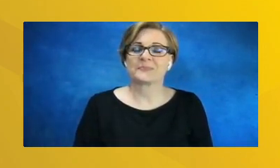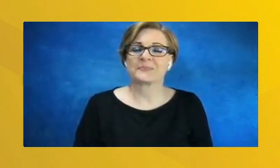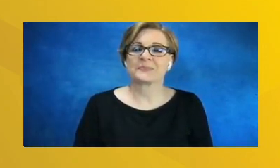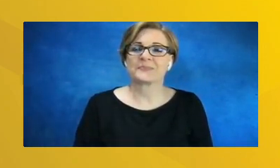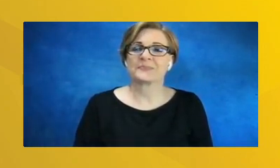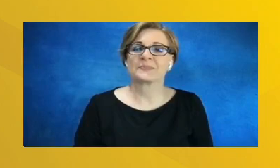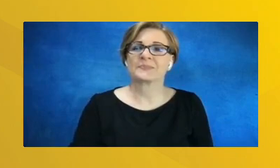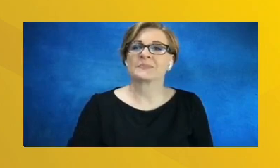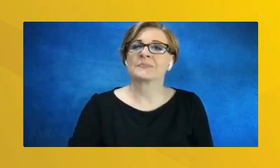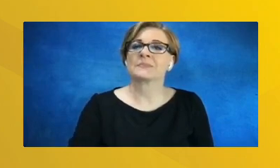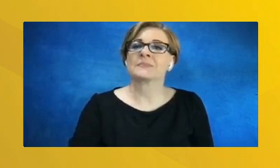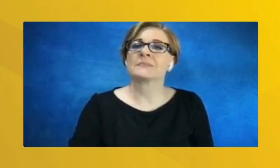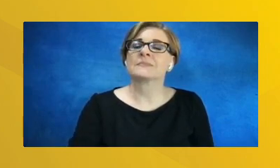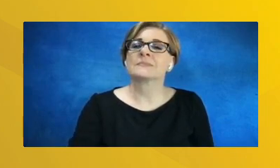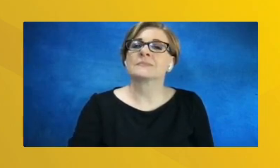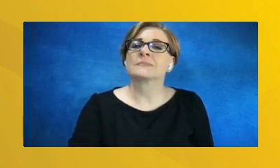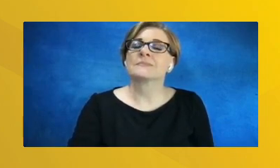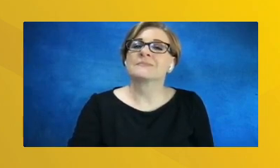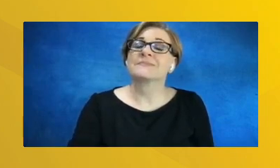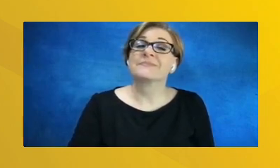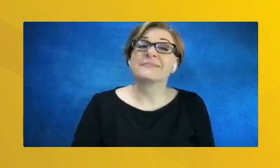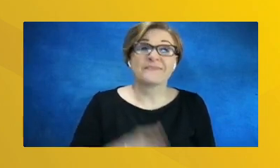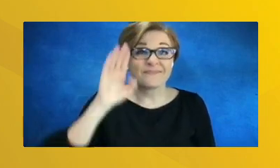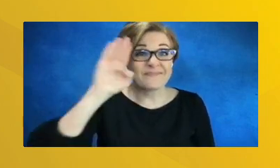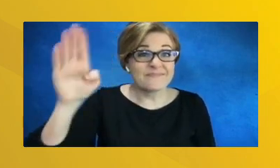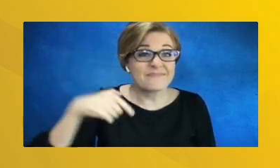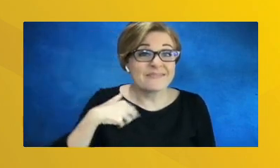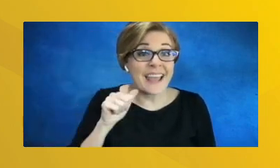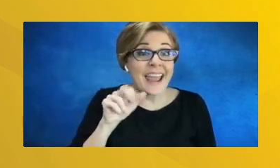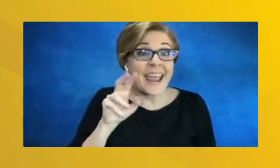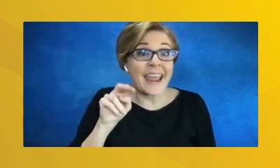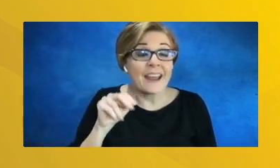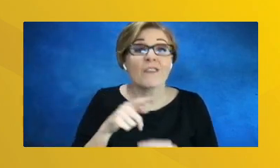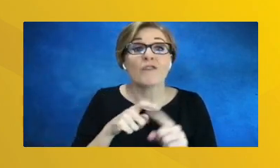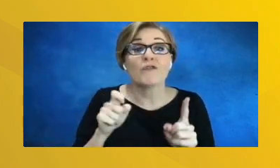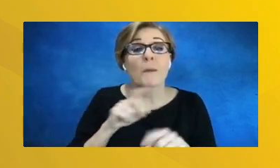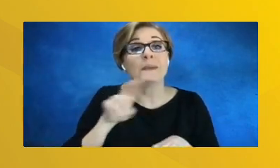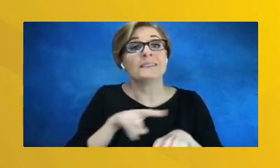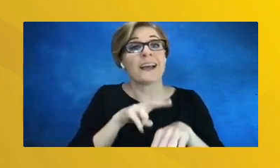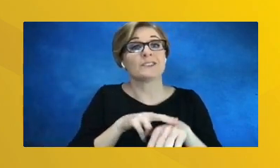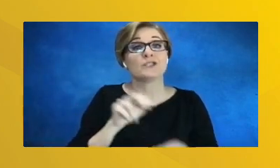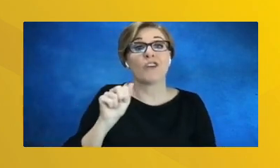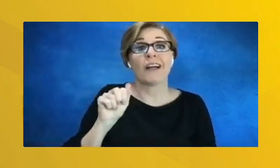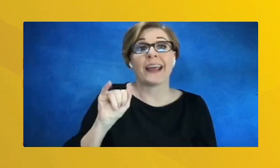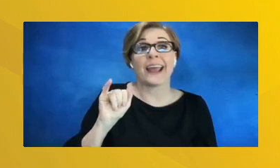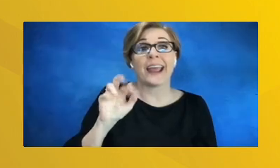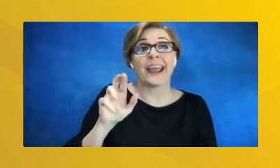Hi, I'm Ann from the National Air and Space Museum.